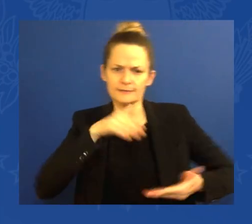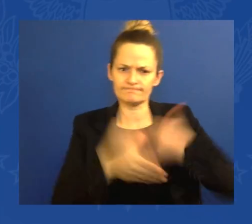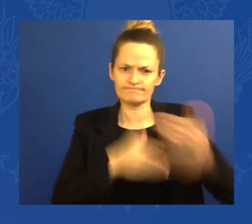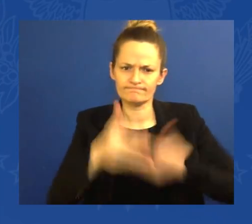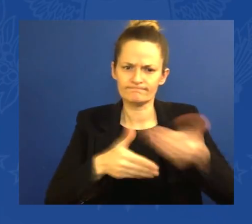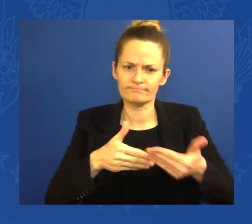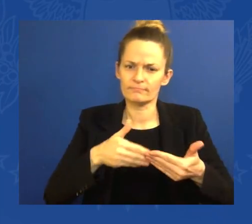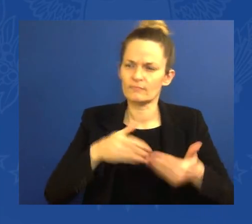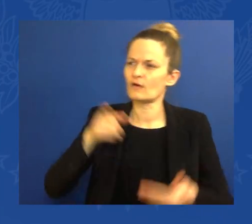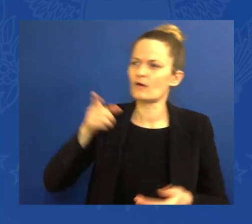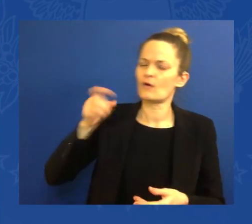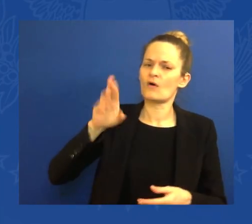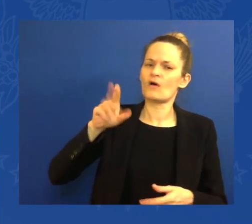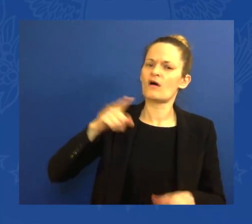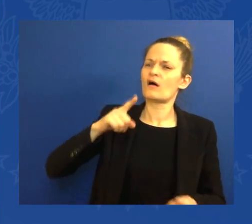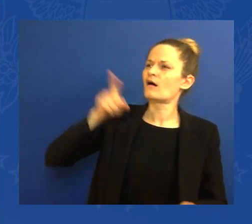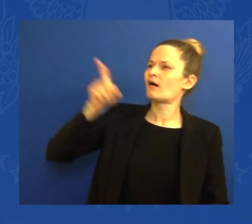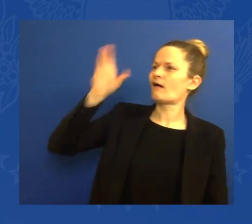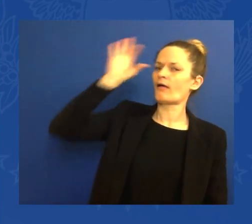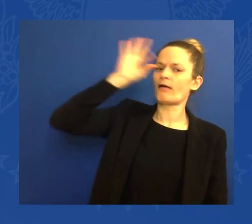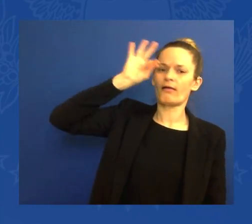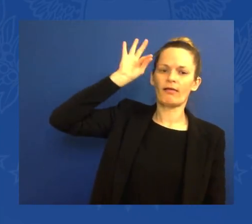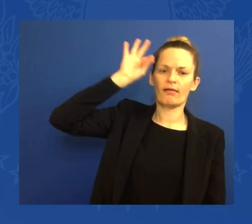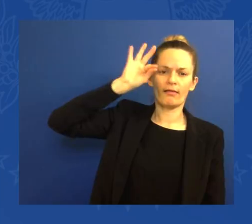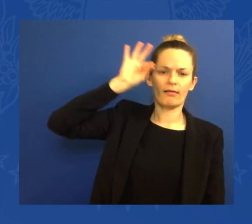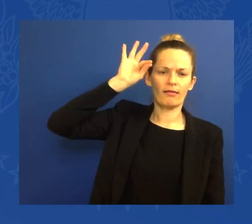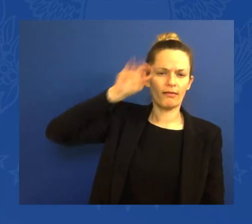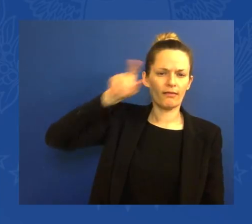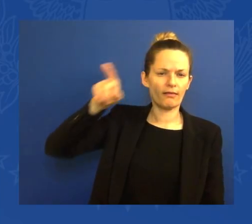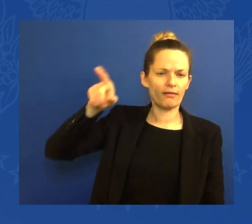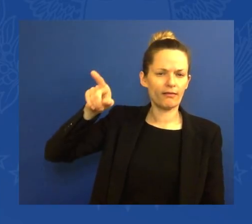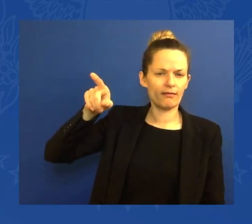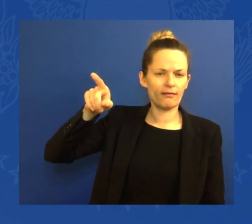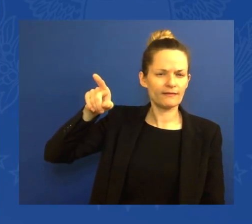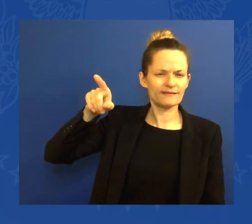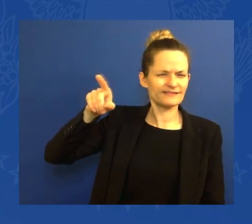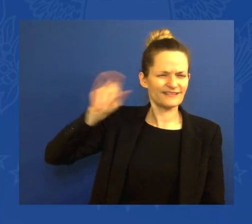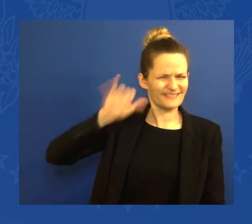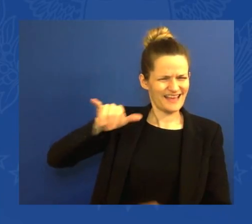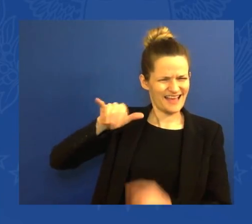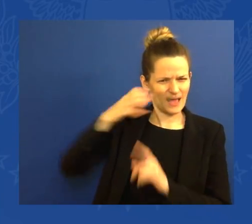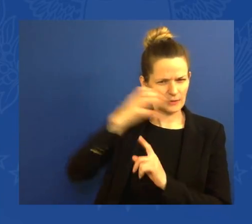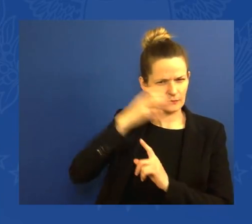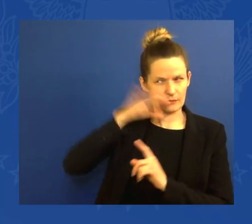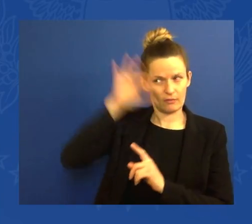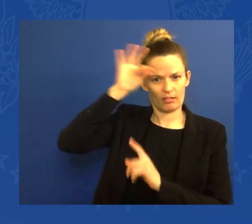employers can successfully compete for the best workers if the workplace practices are unsafe and unjust.